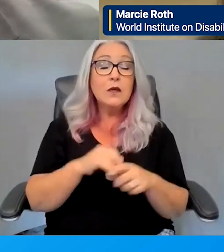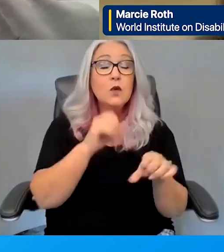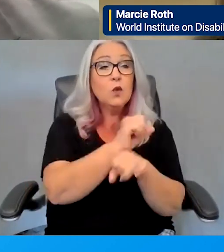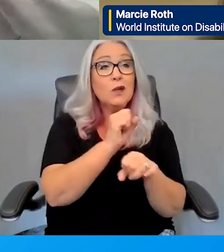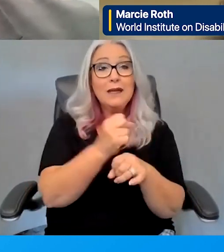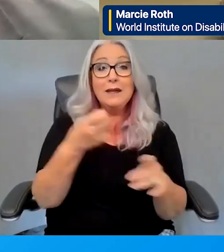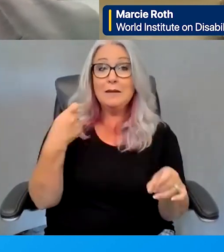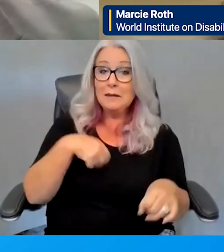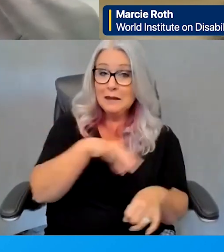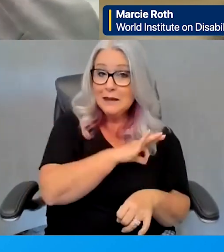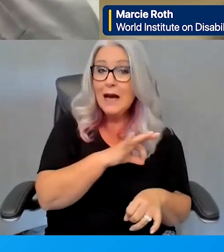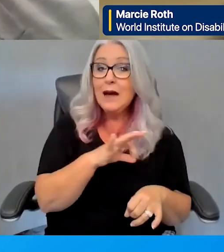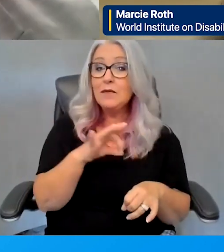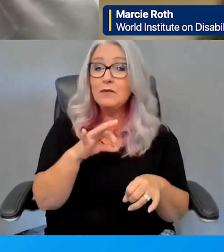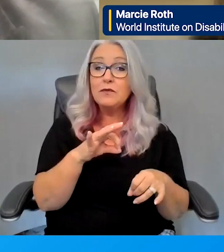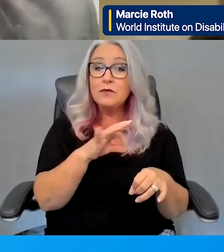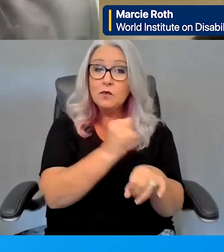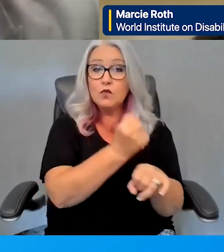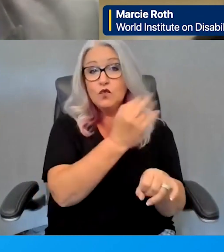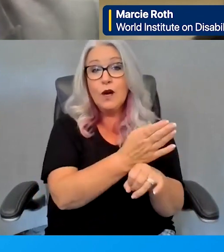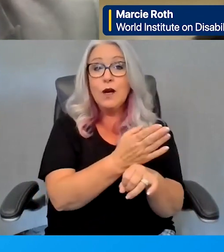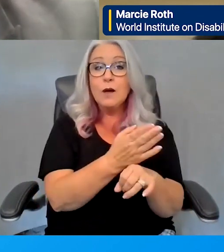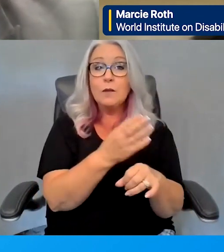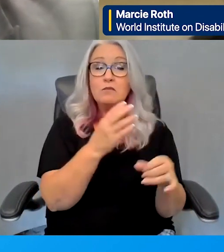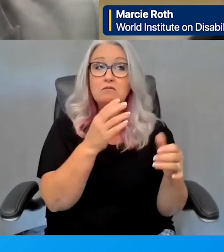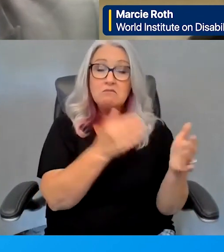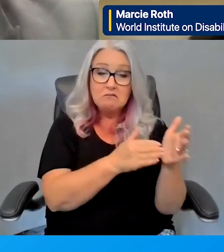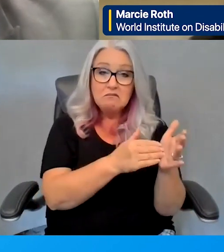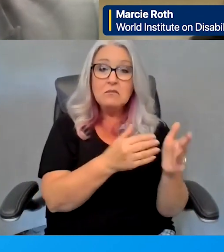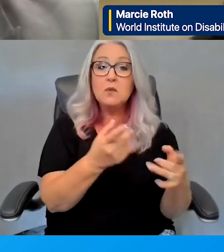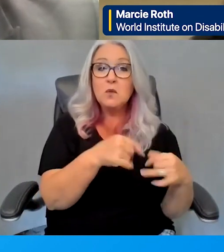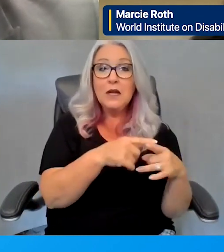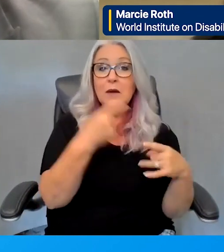working in a staff position a couple of times when I was testifying. You know, recently